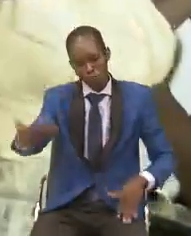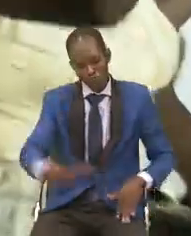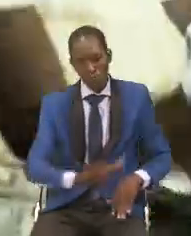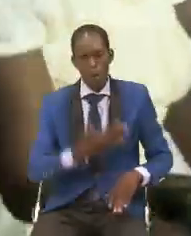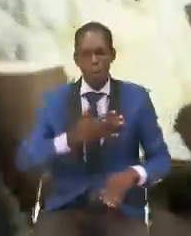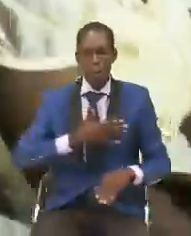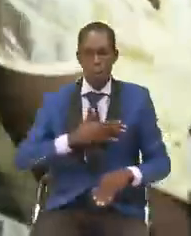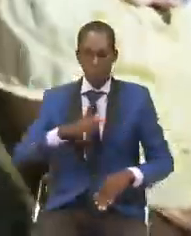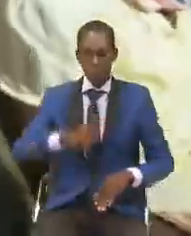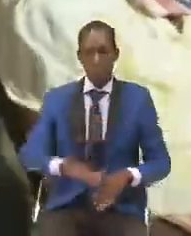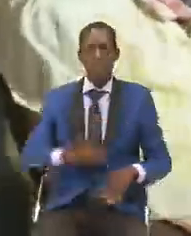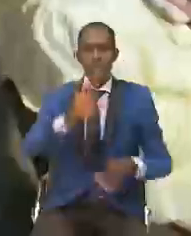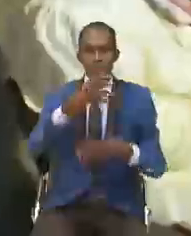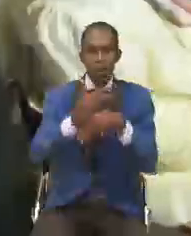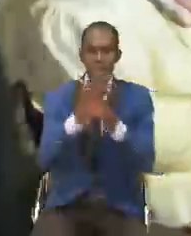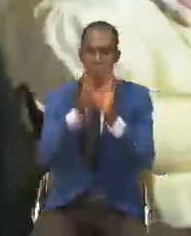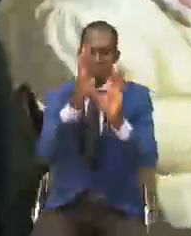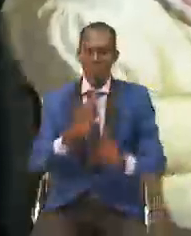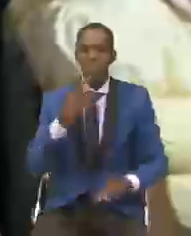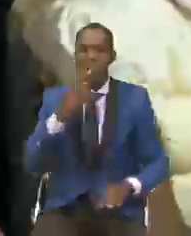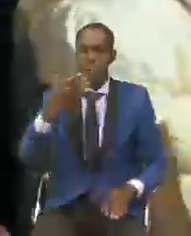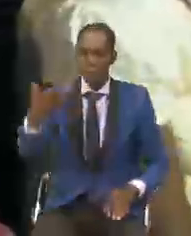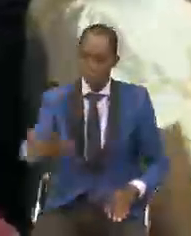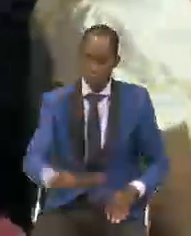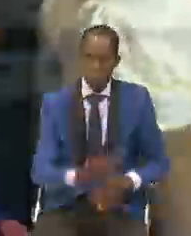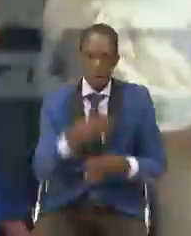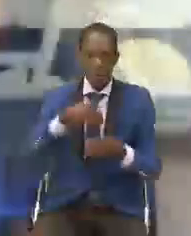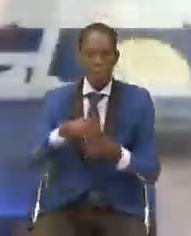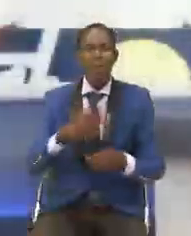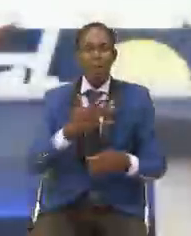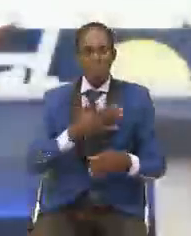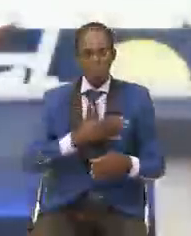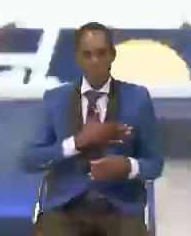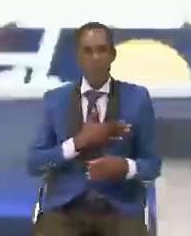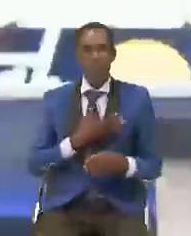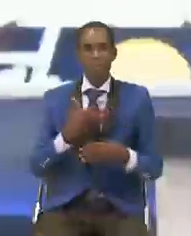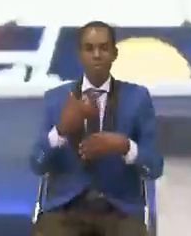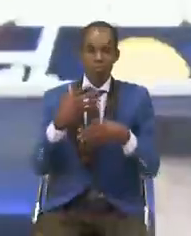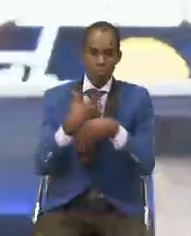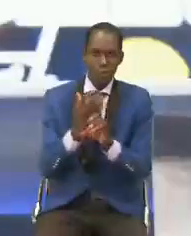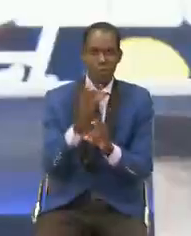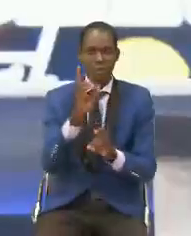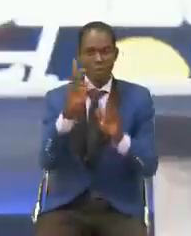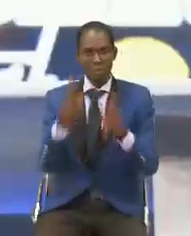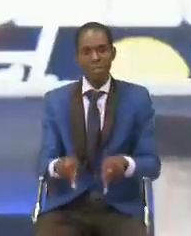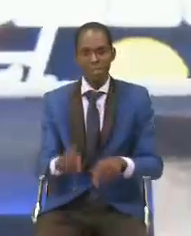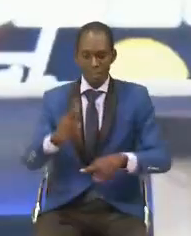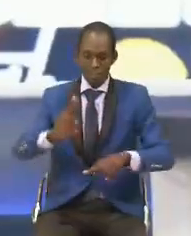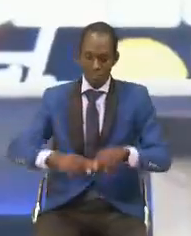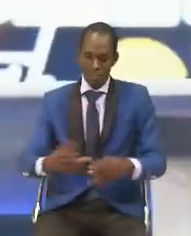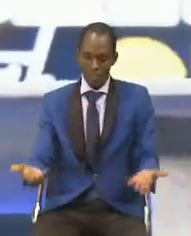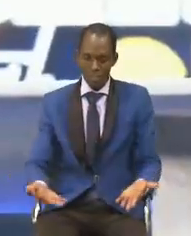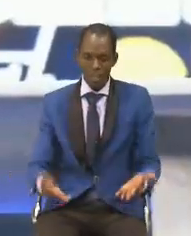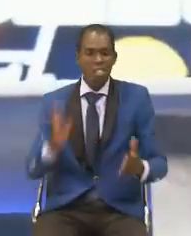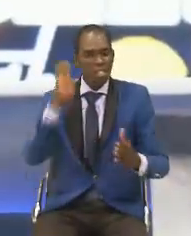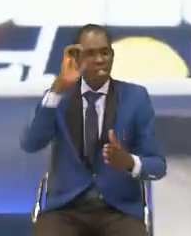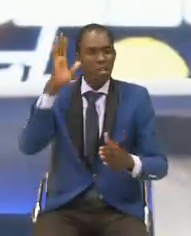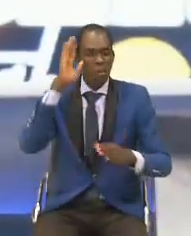and the father says come in my child and your creator says coming my creature sit down here